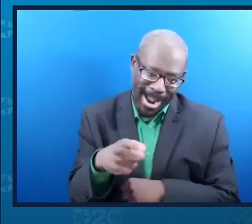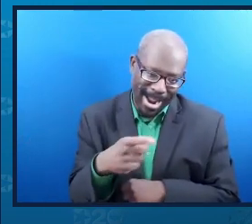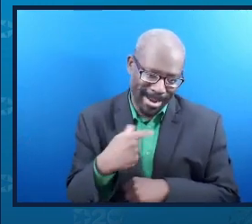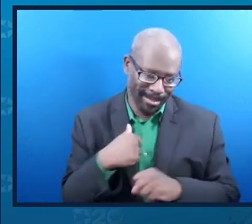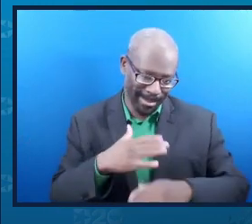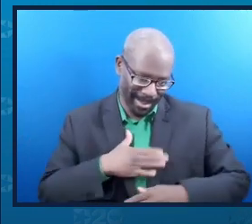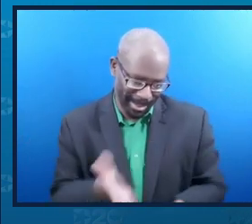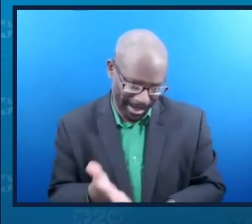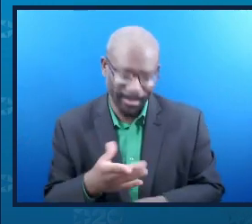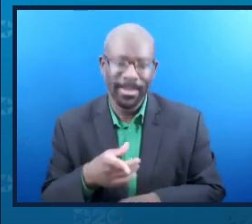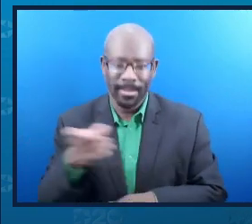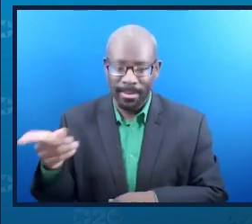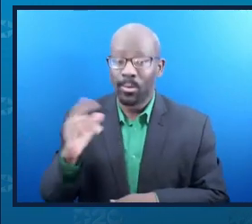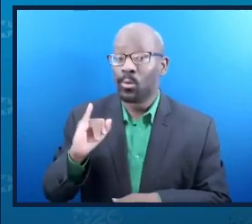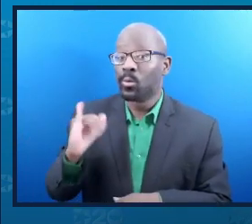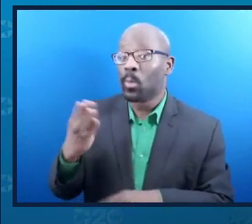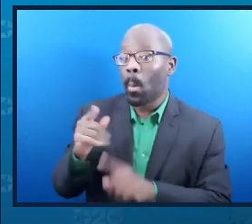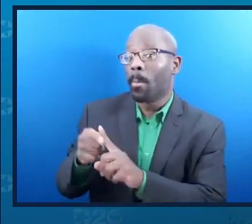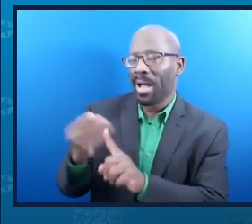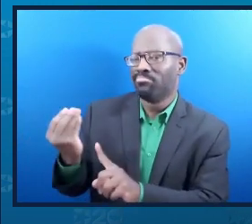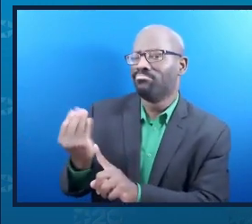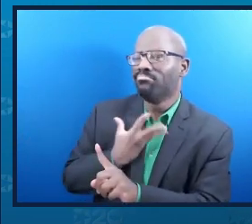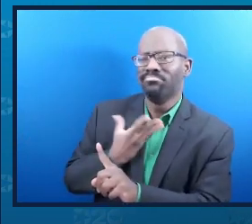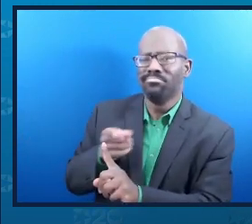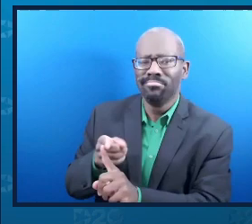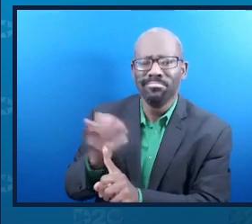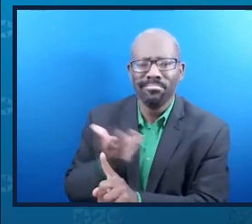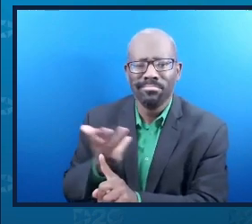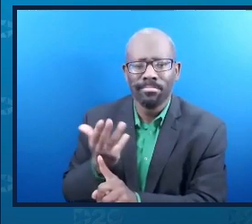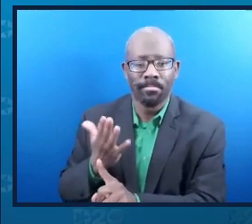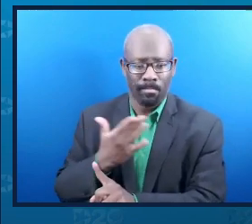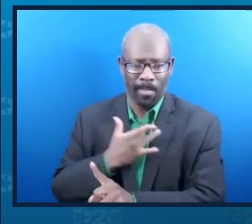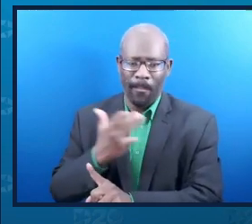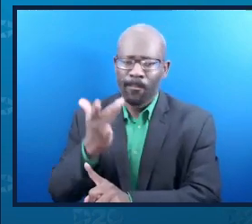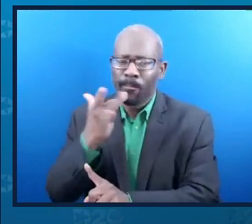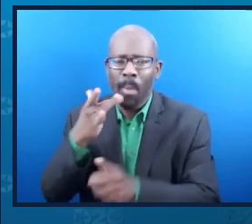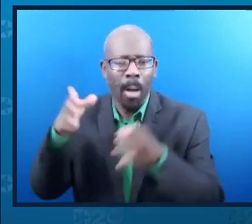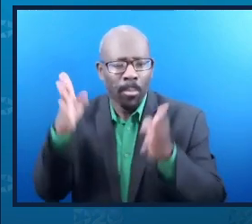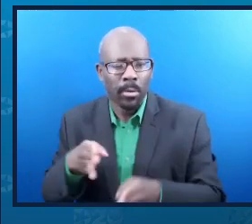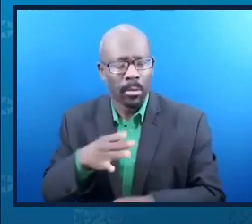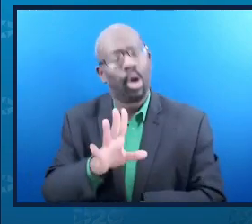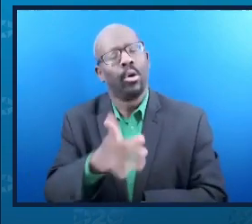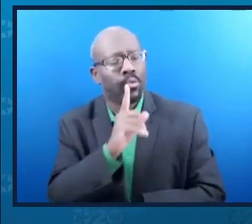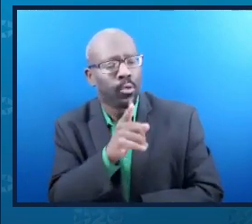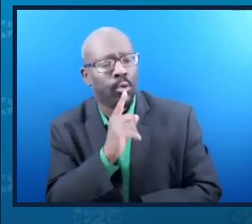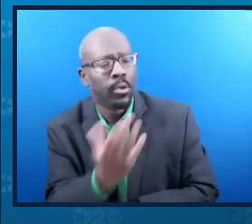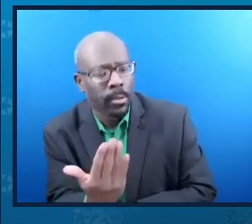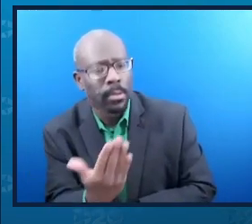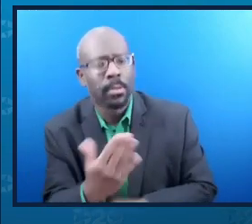ME. HE SAID COULD YOU DO ME A FAVOR? I SAID, SURE, WHAT IS IT?